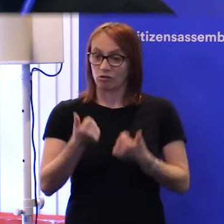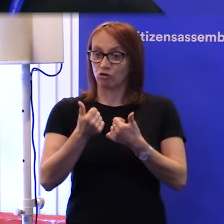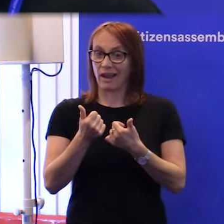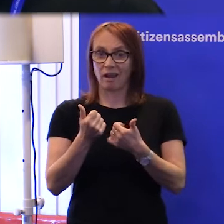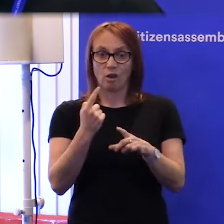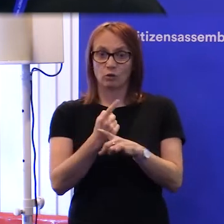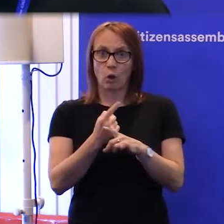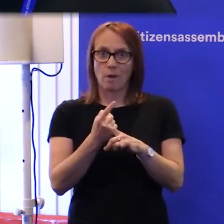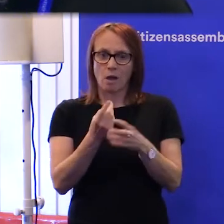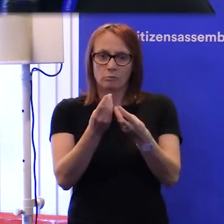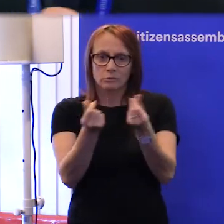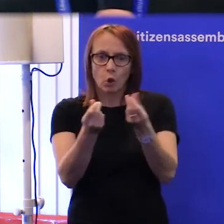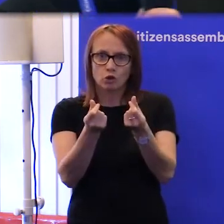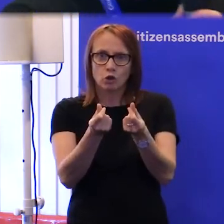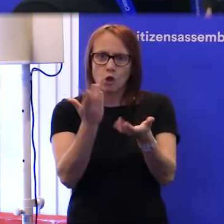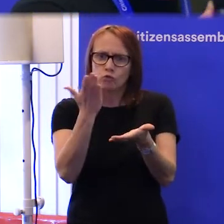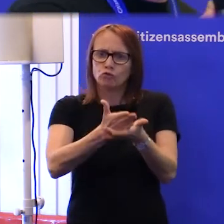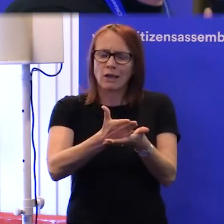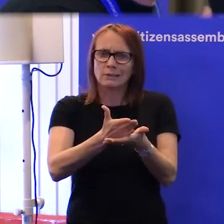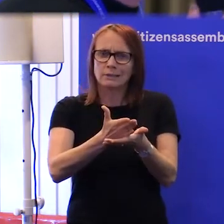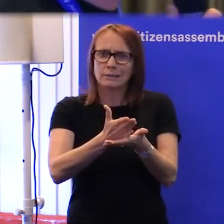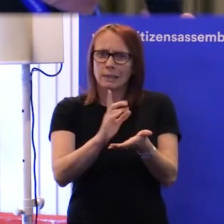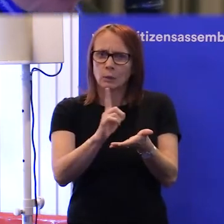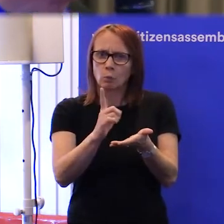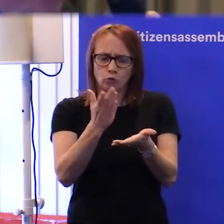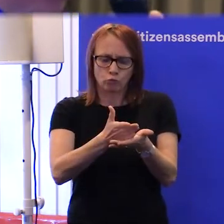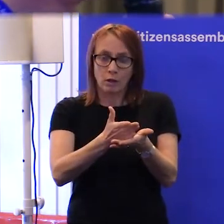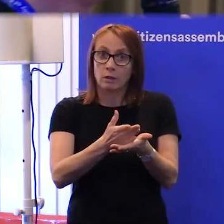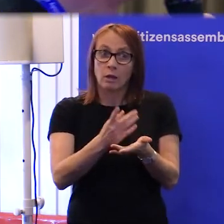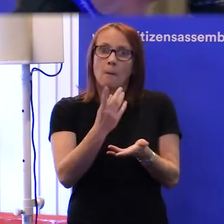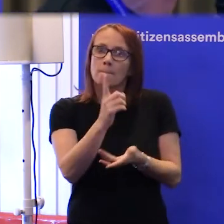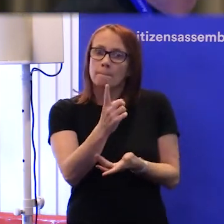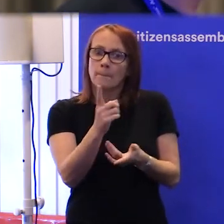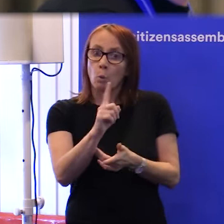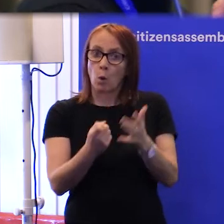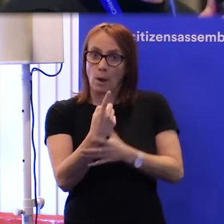trusted sources but what happens when the sources that you believe are should